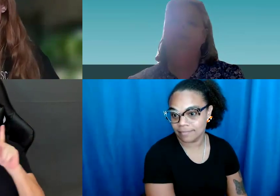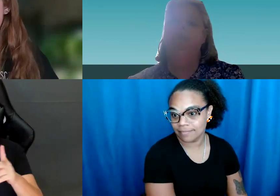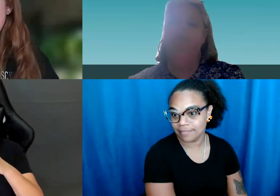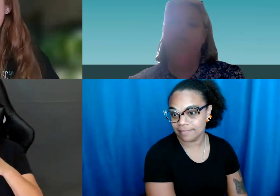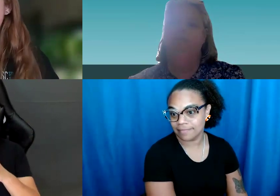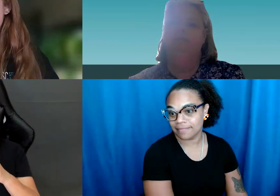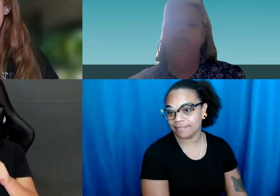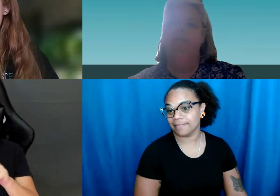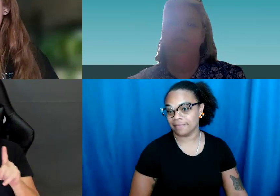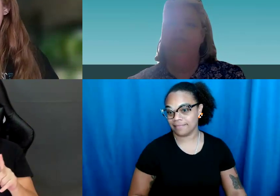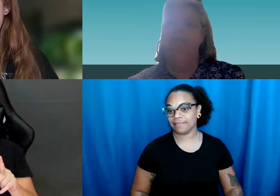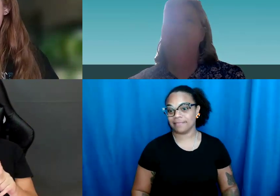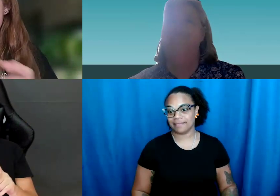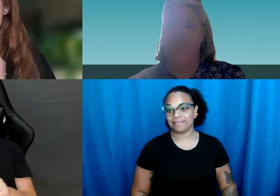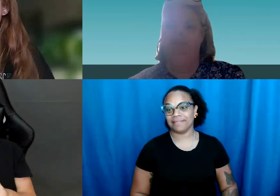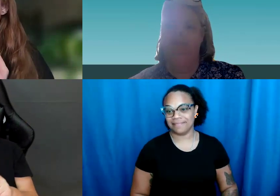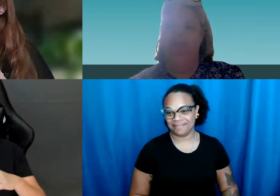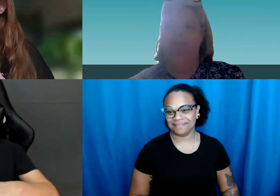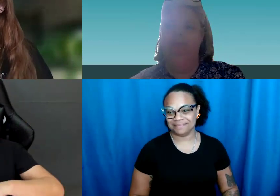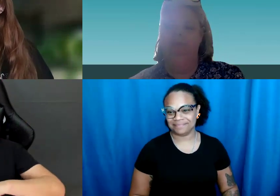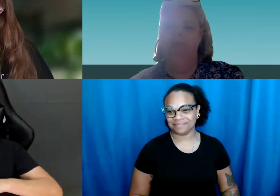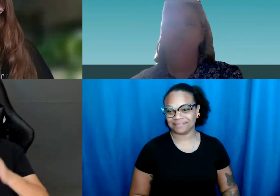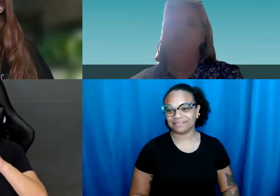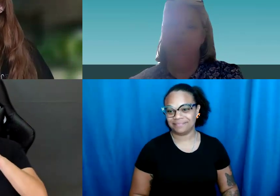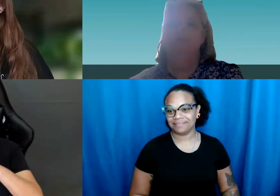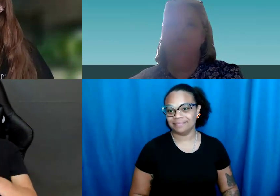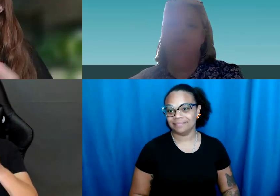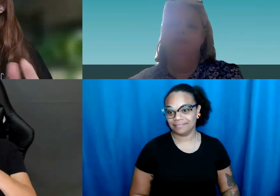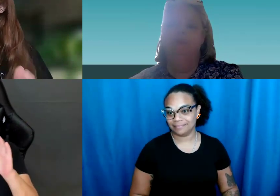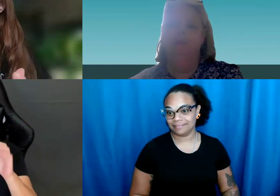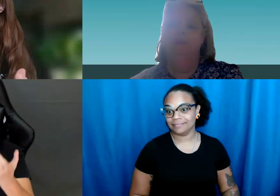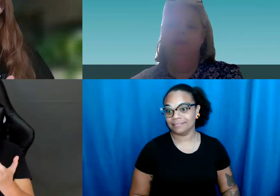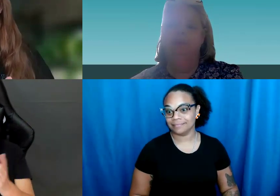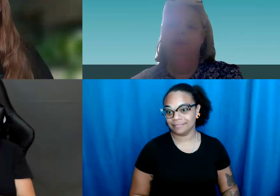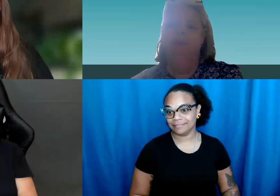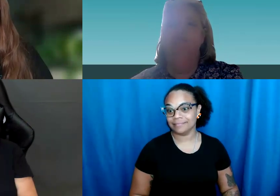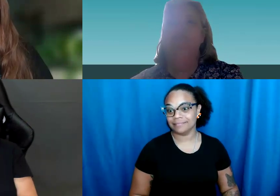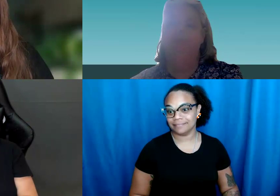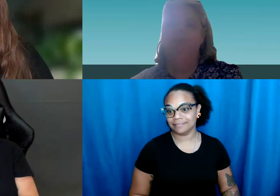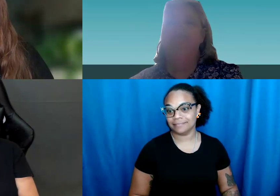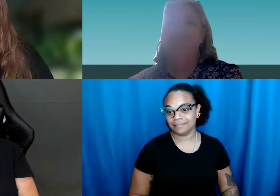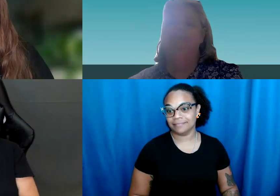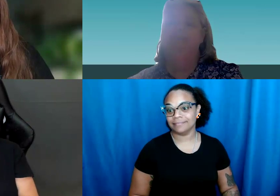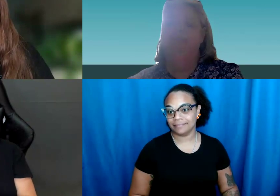Like that's a we are trying to fill a gap in this middle section where we saw a hole